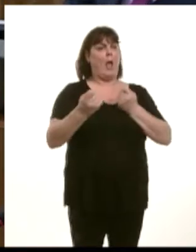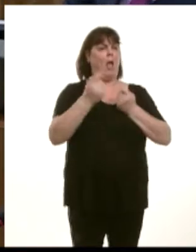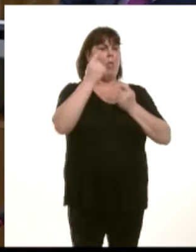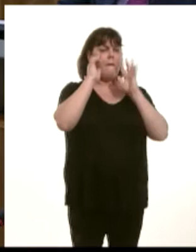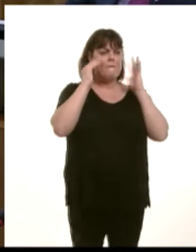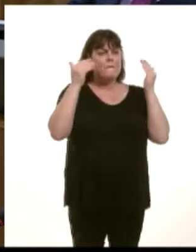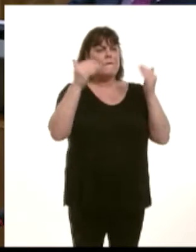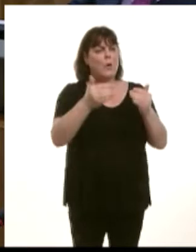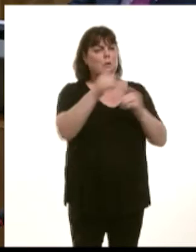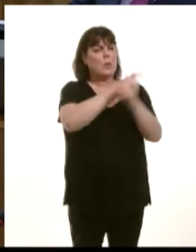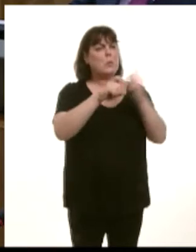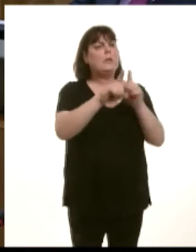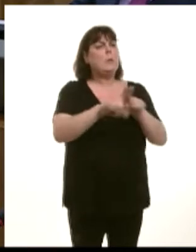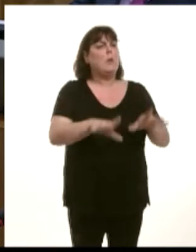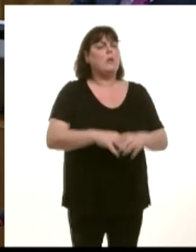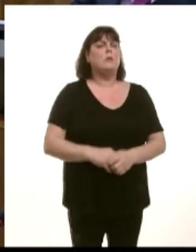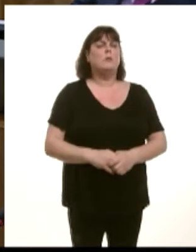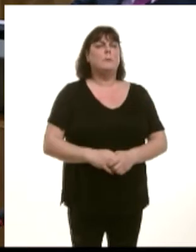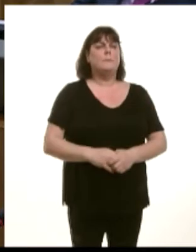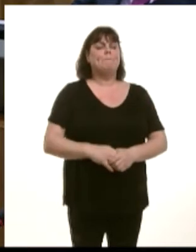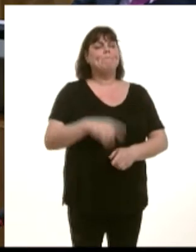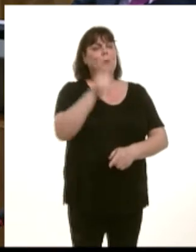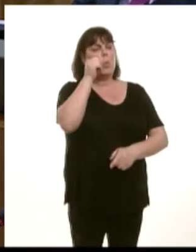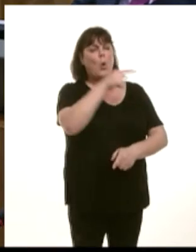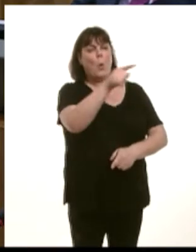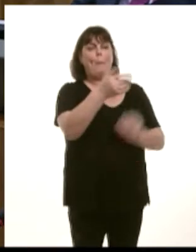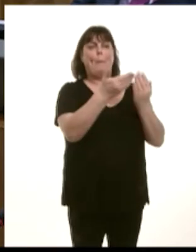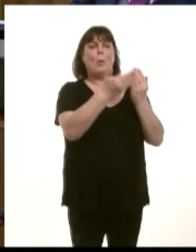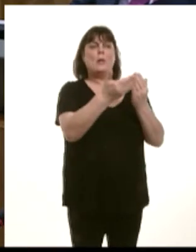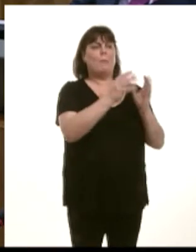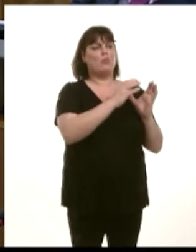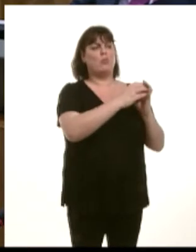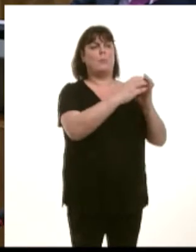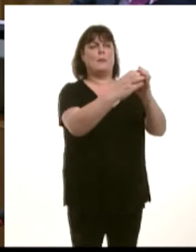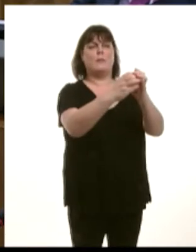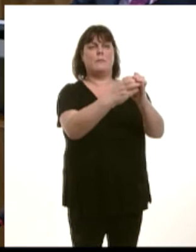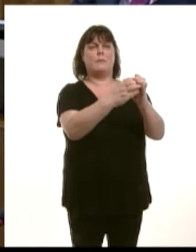Of course, representative bodies of the Muslim community cannot, by their very nature, represent